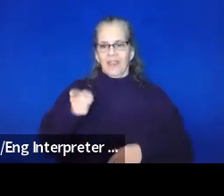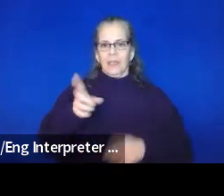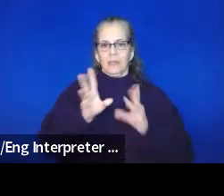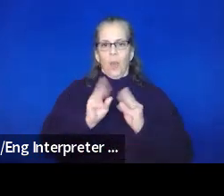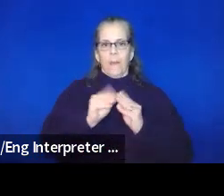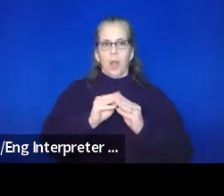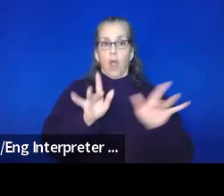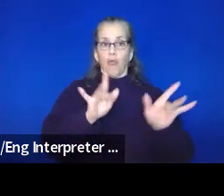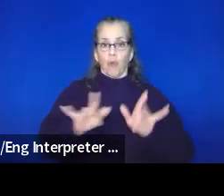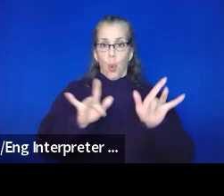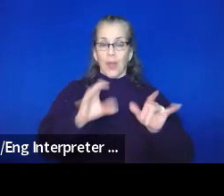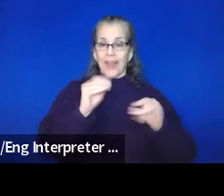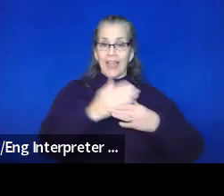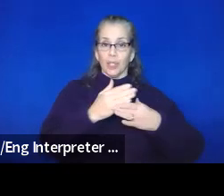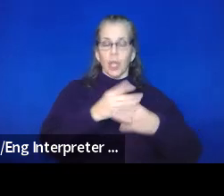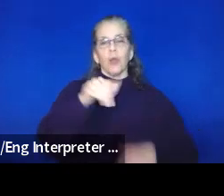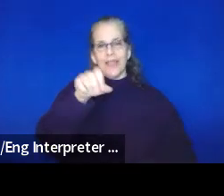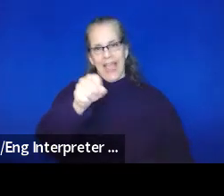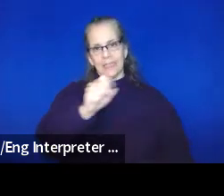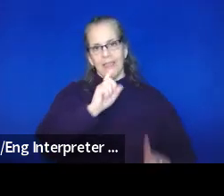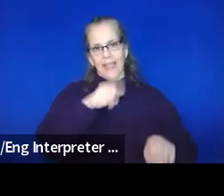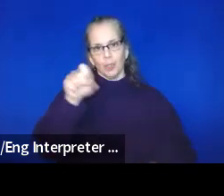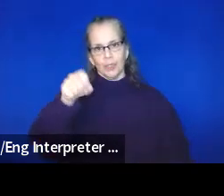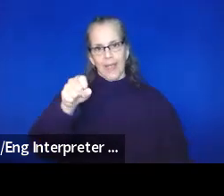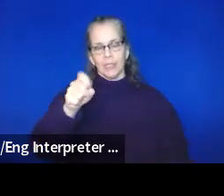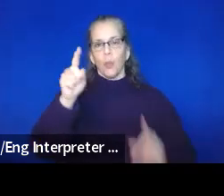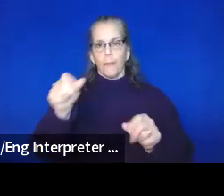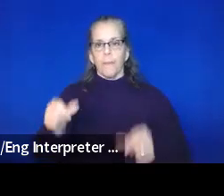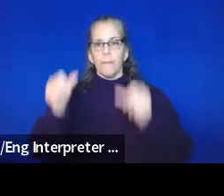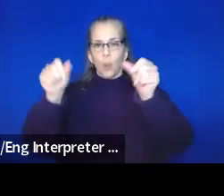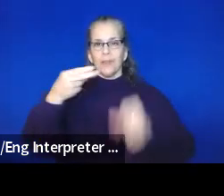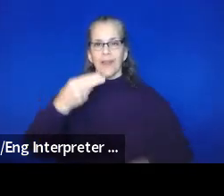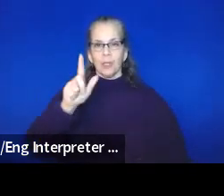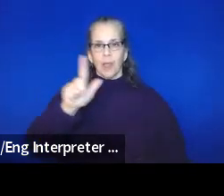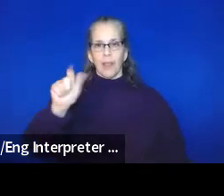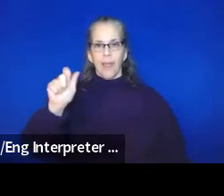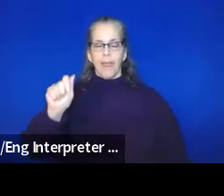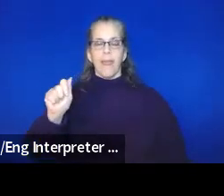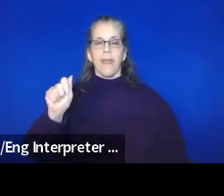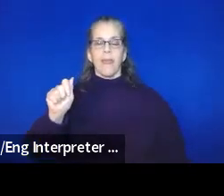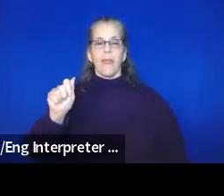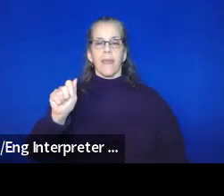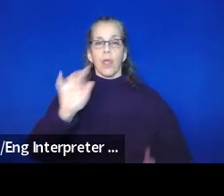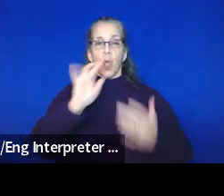and shared. And so yes, it will be posted on the HLAA website. Just give HLAA a few